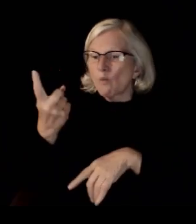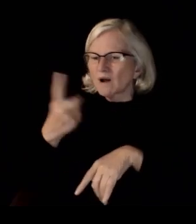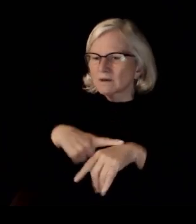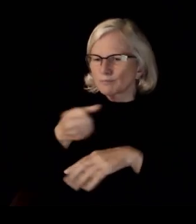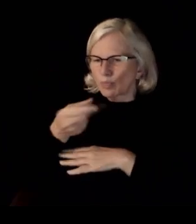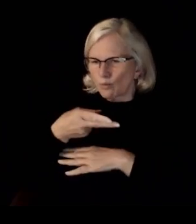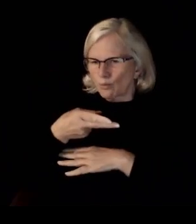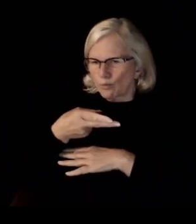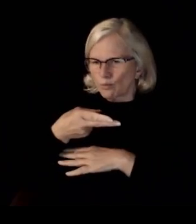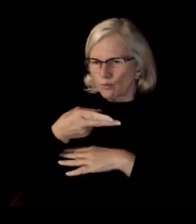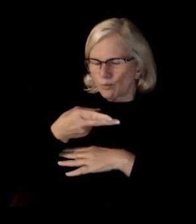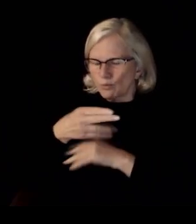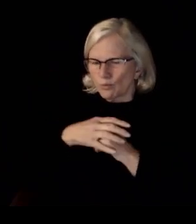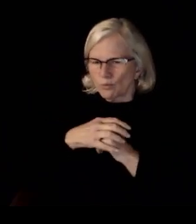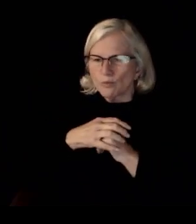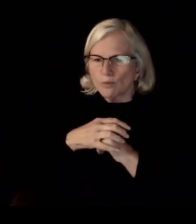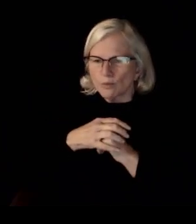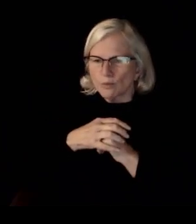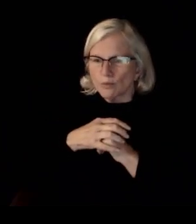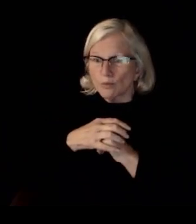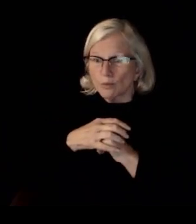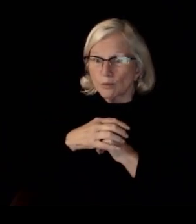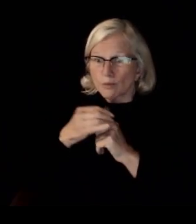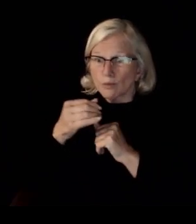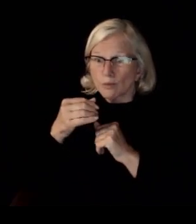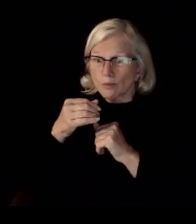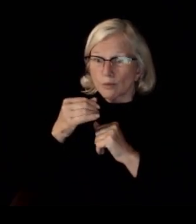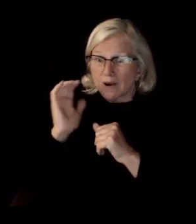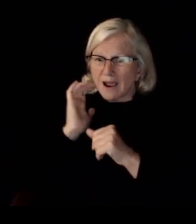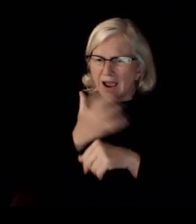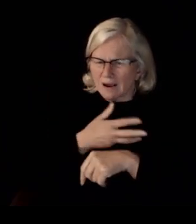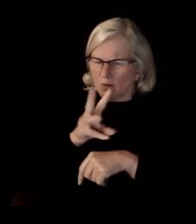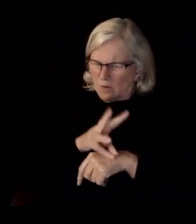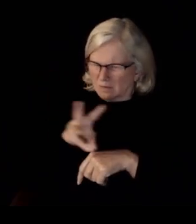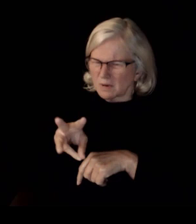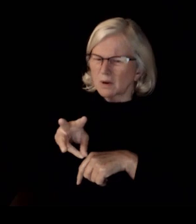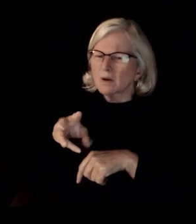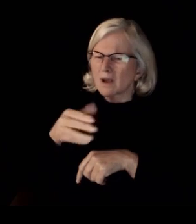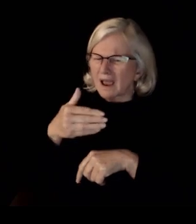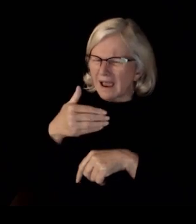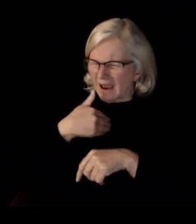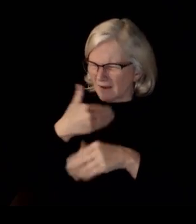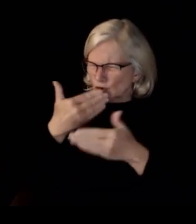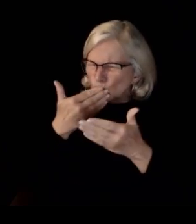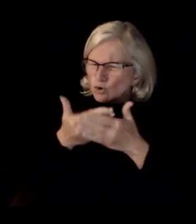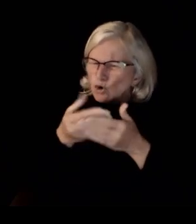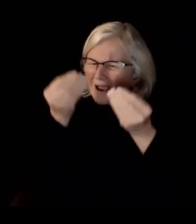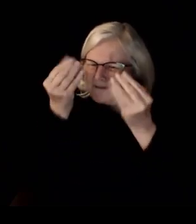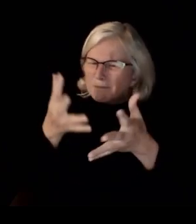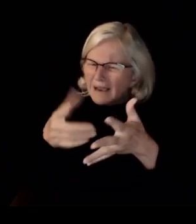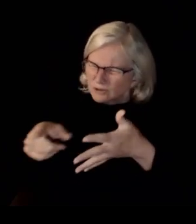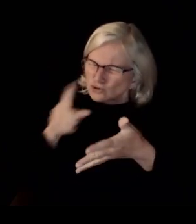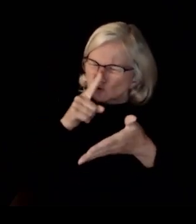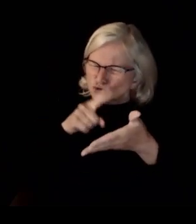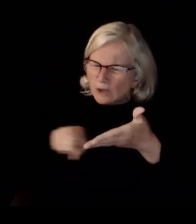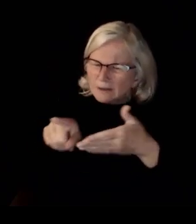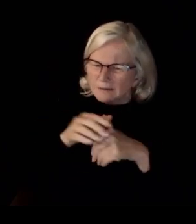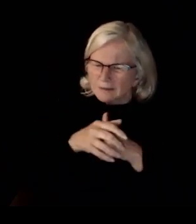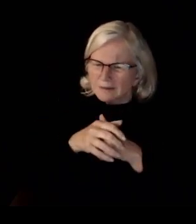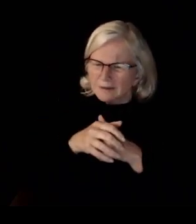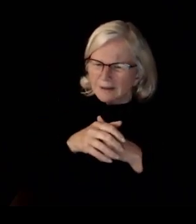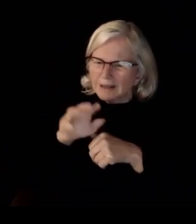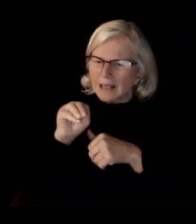think good guidance on the website uh also on the MDH and CDC websites about uh mask